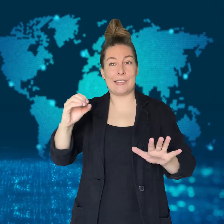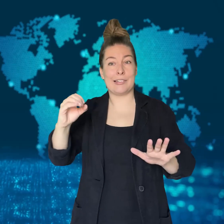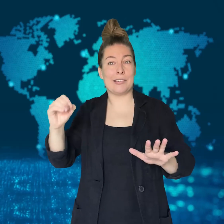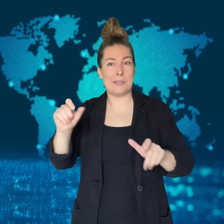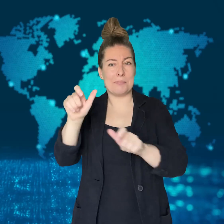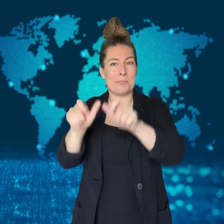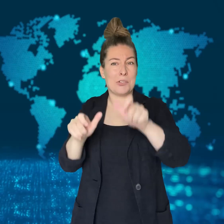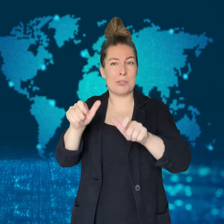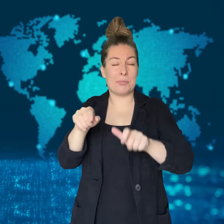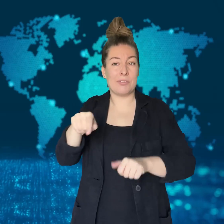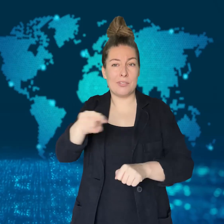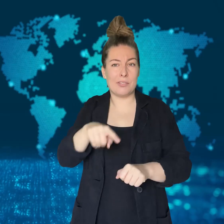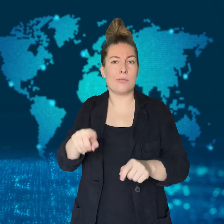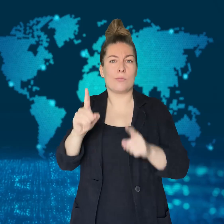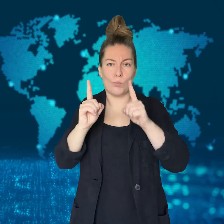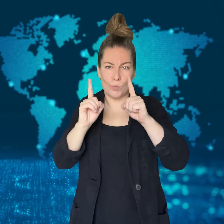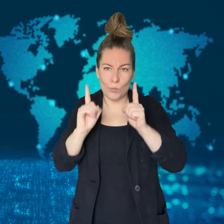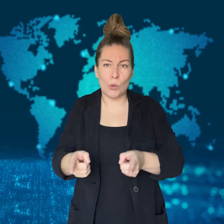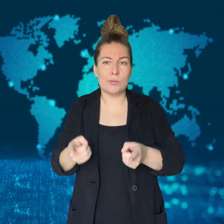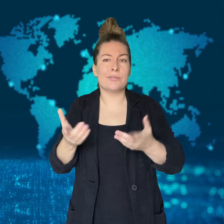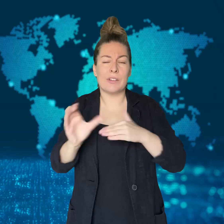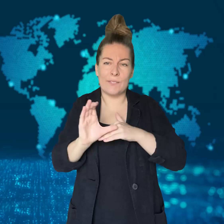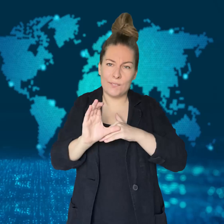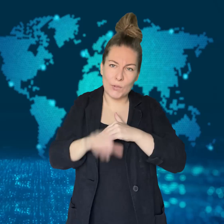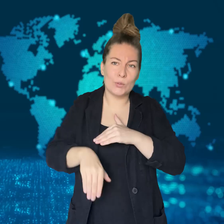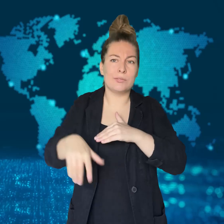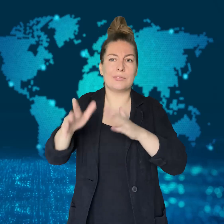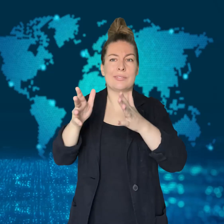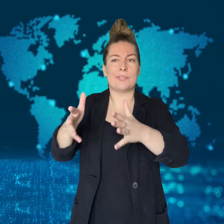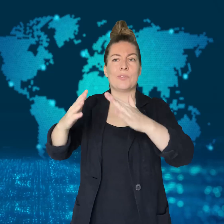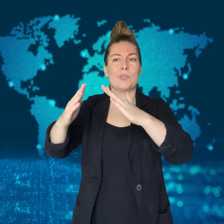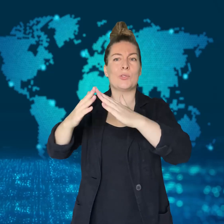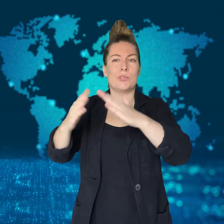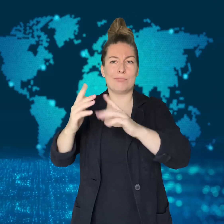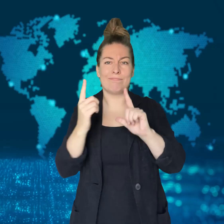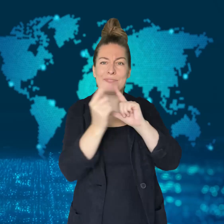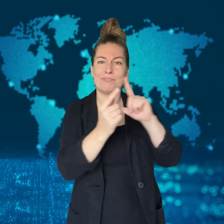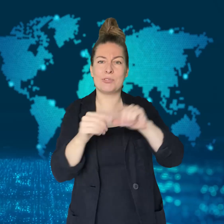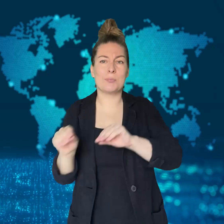transport the injured to care institutions.